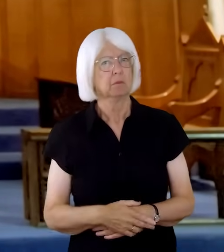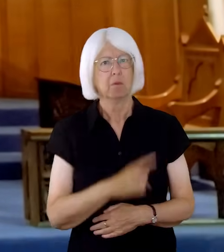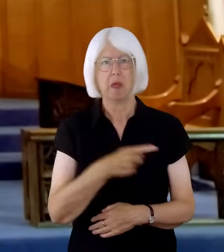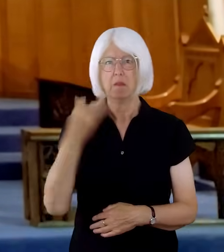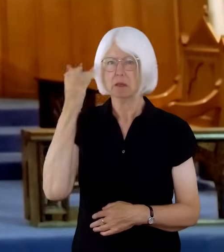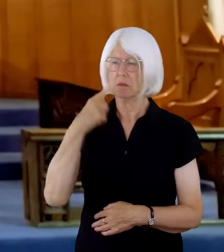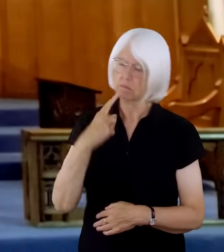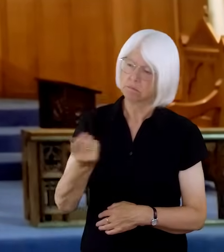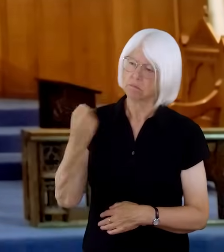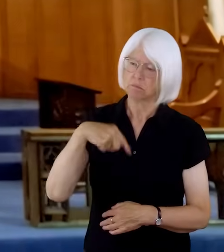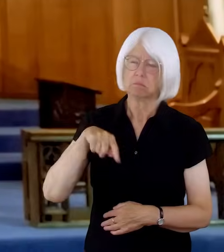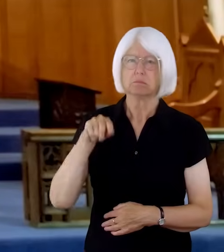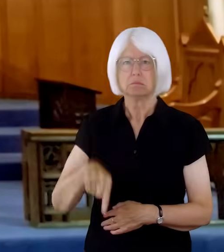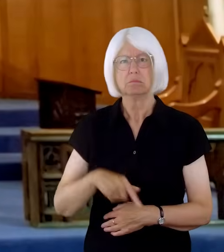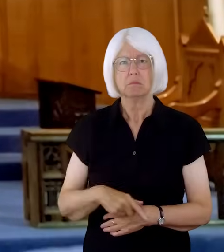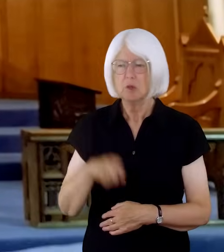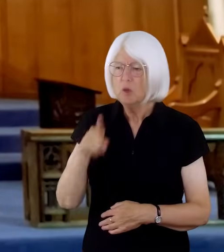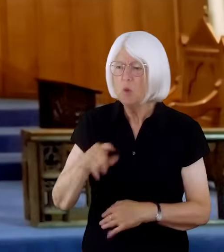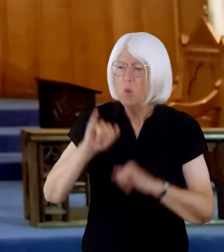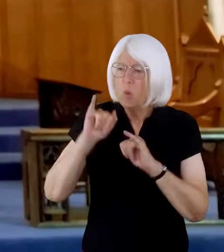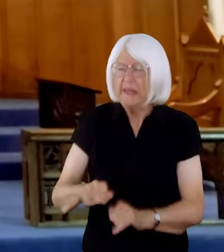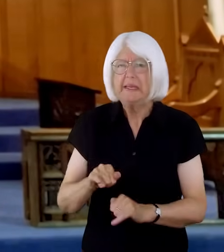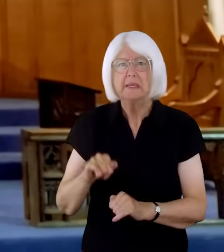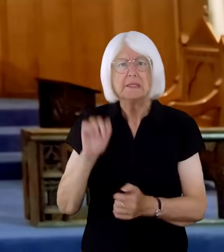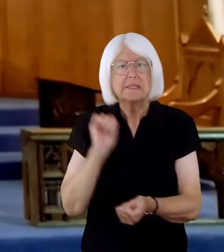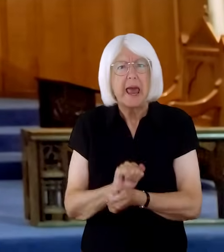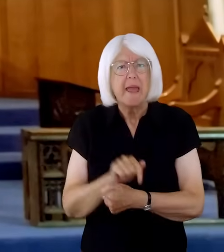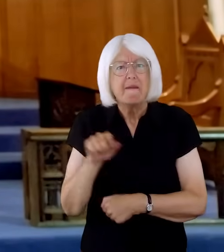Then his lord summoned him and said to him, you wicked slave.